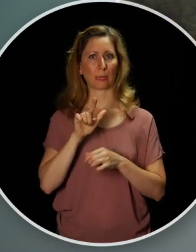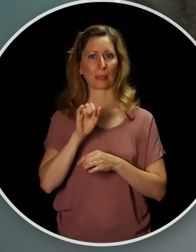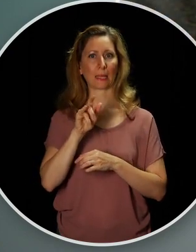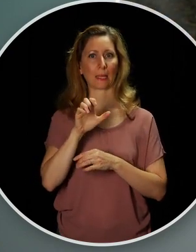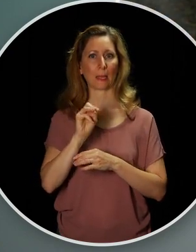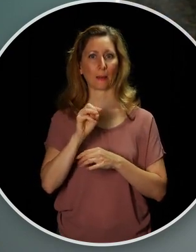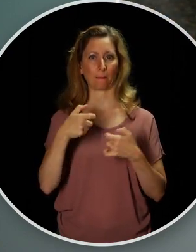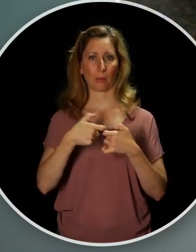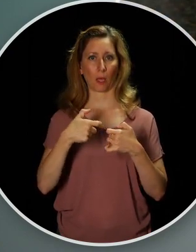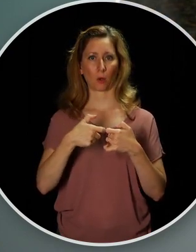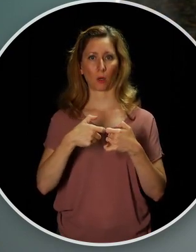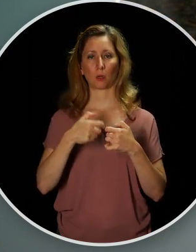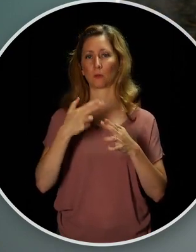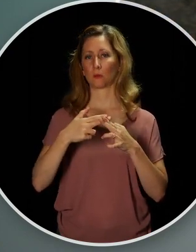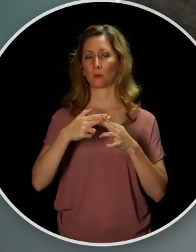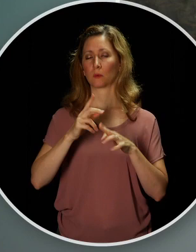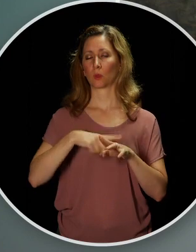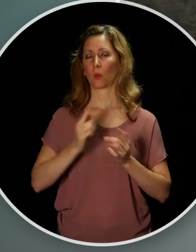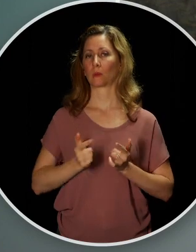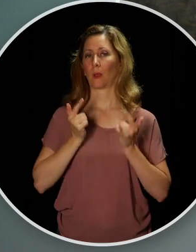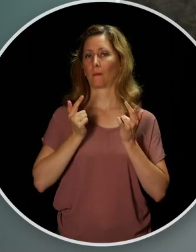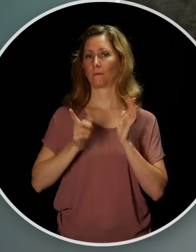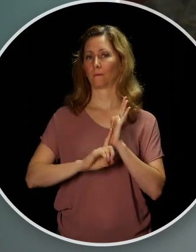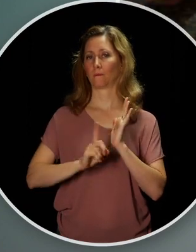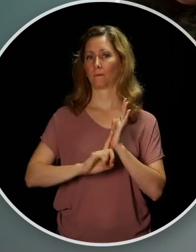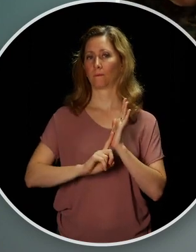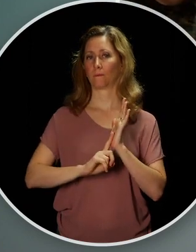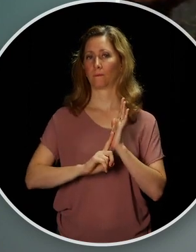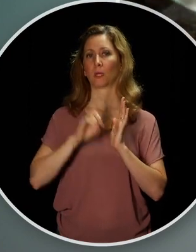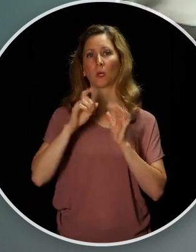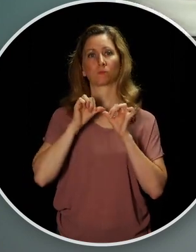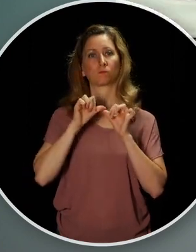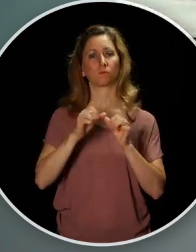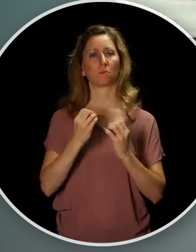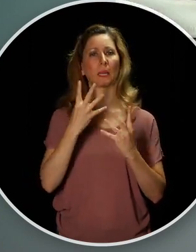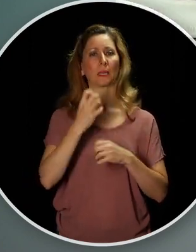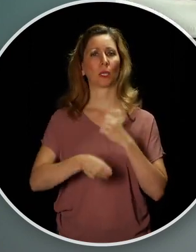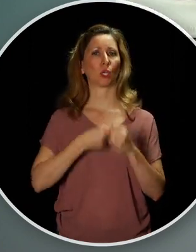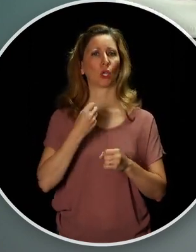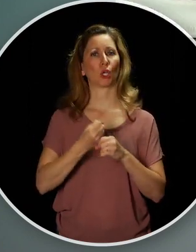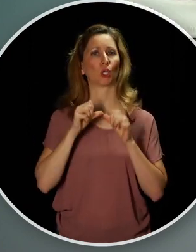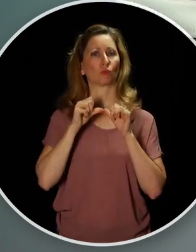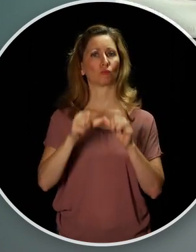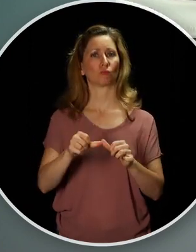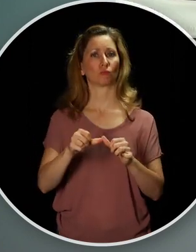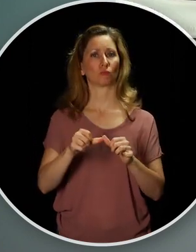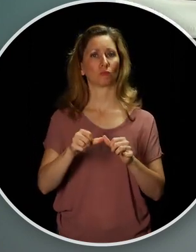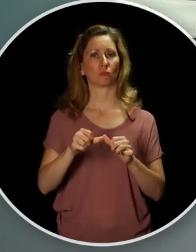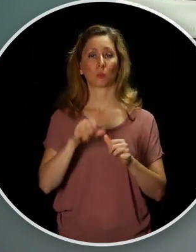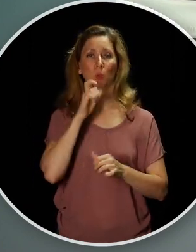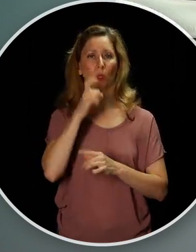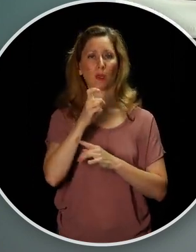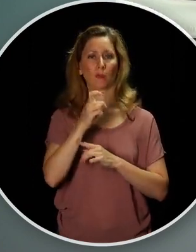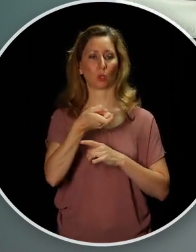This type is known as a long-life smoke alarm. It's meant to last for many years. Instead of replacing the battery,